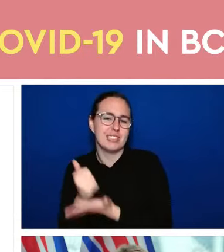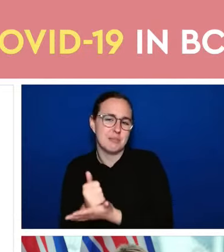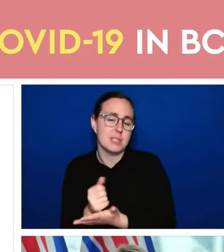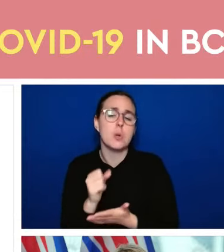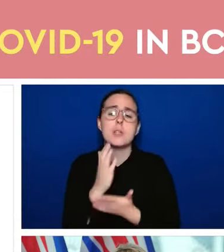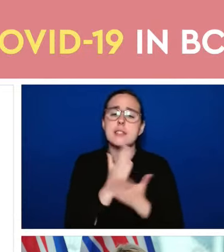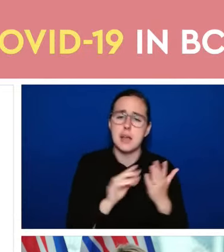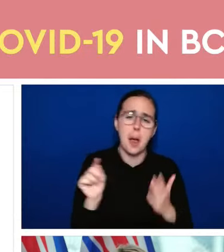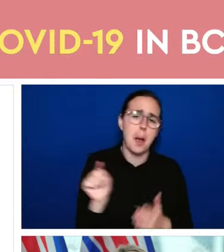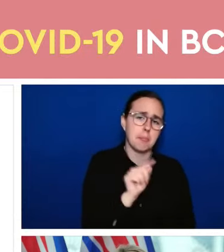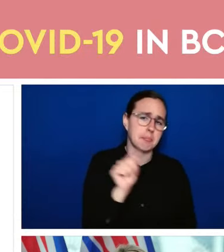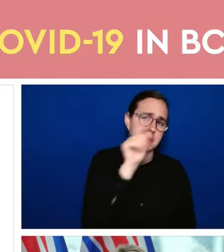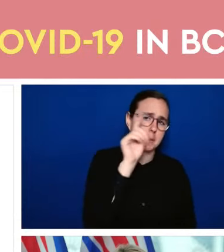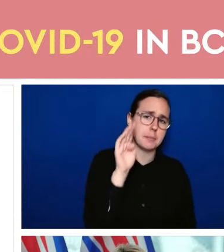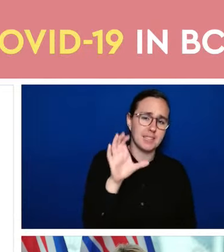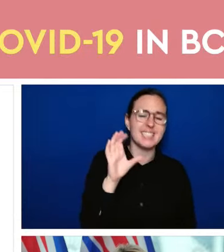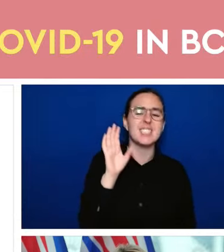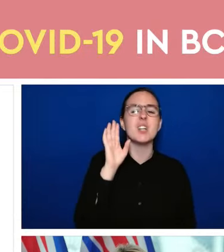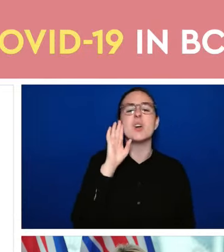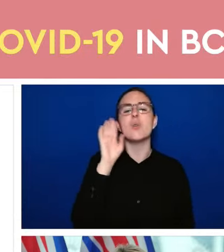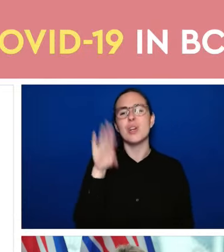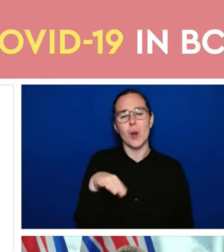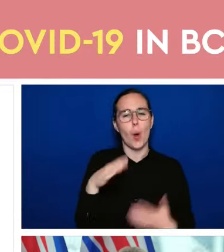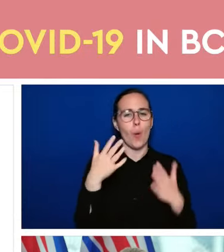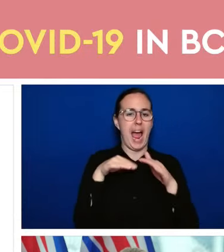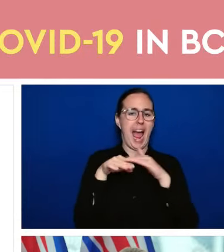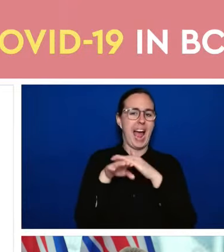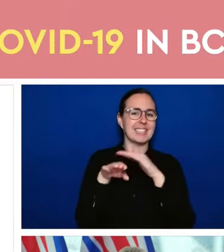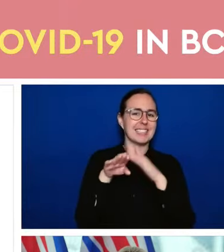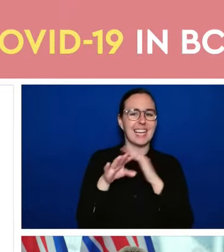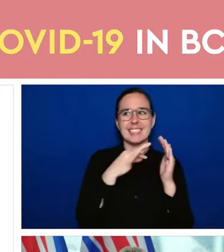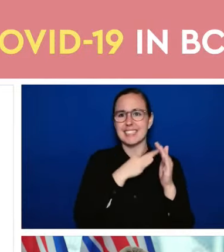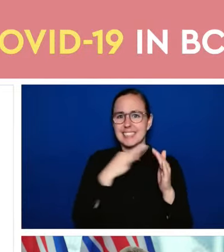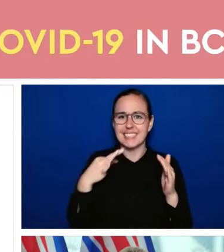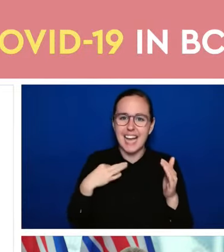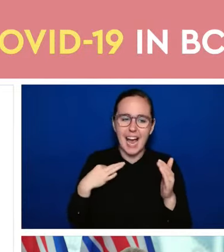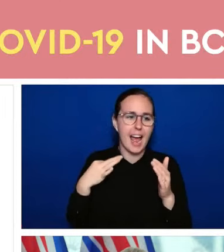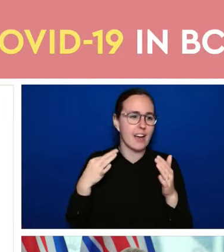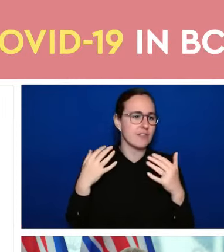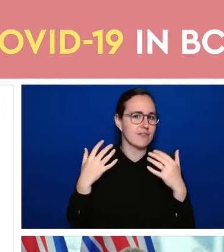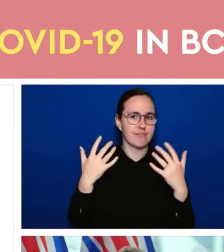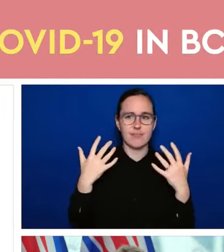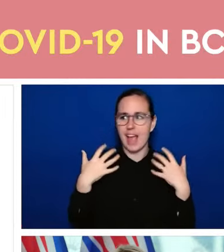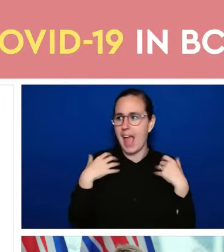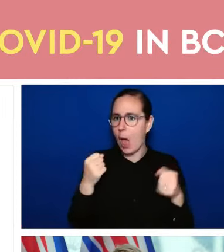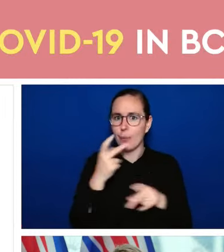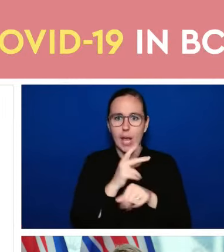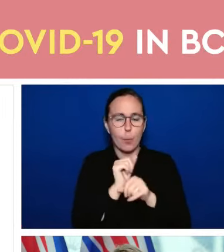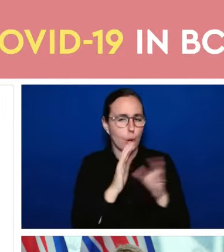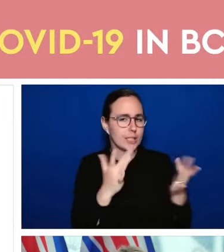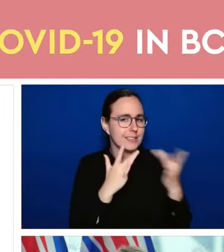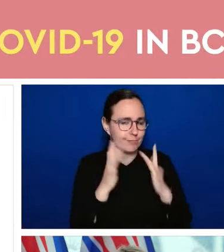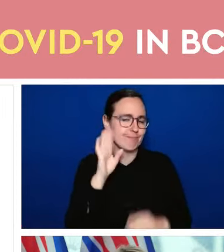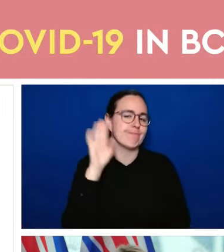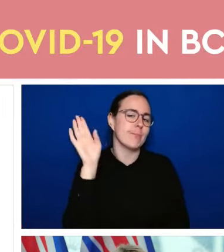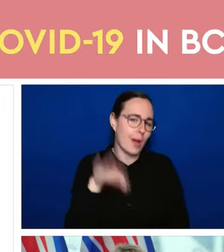you can call in and be assessed whether you are ten access code actual visit- whether you're